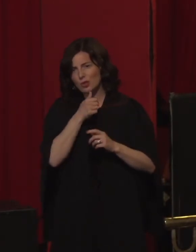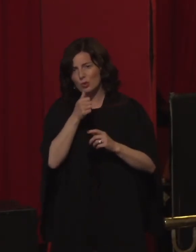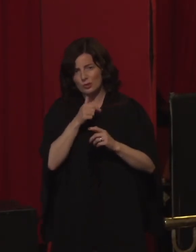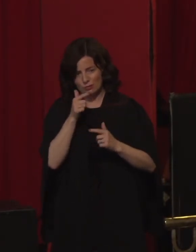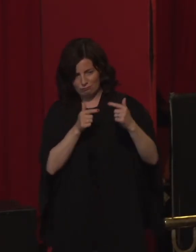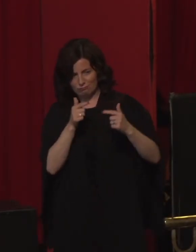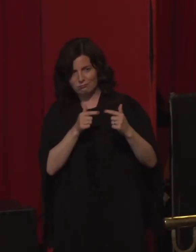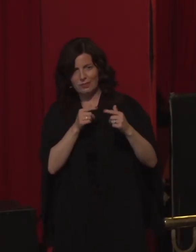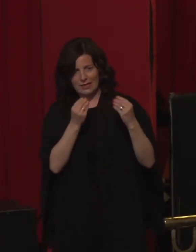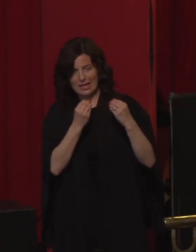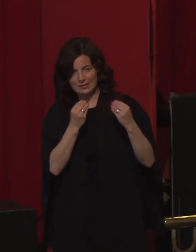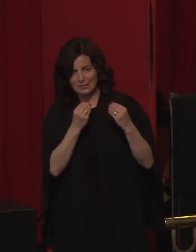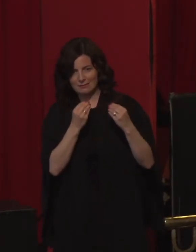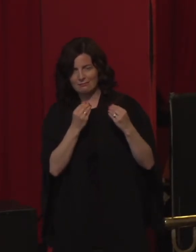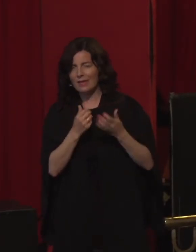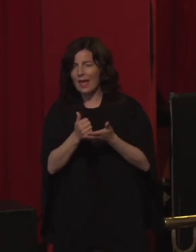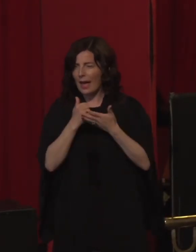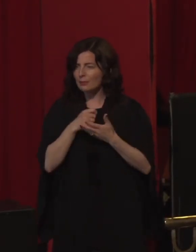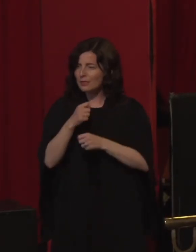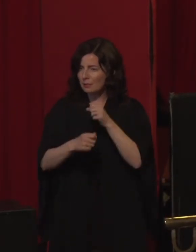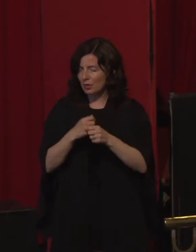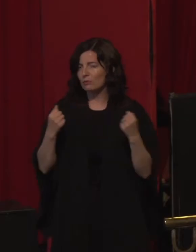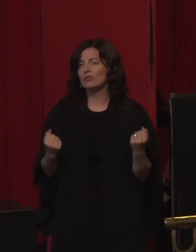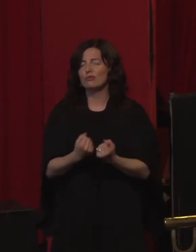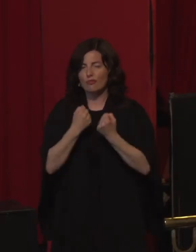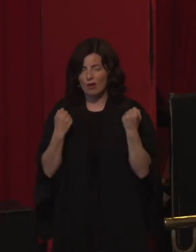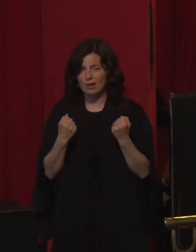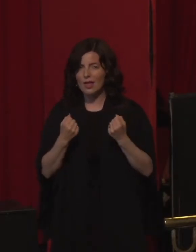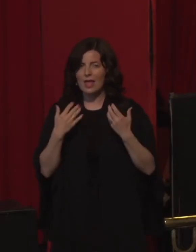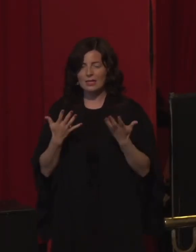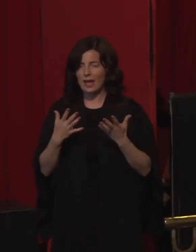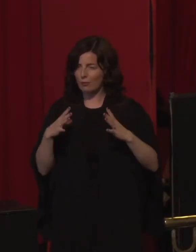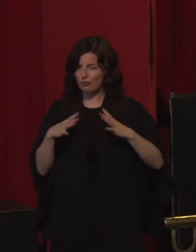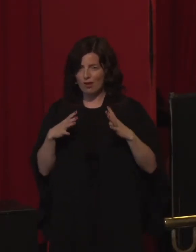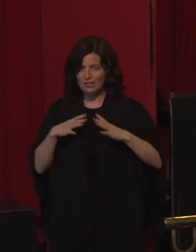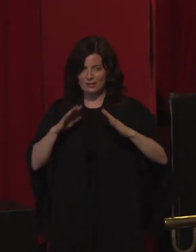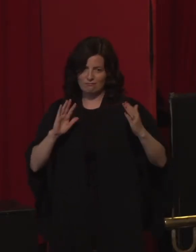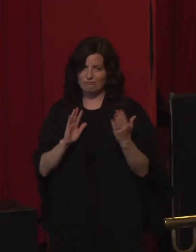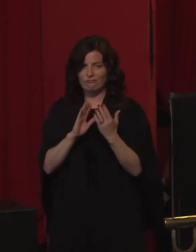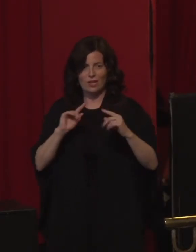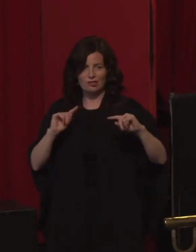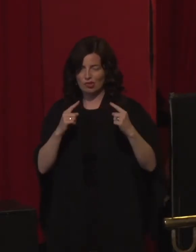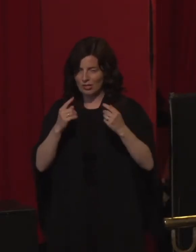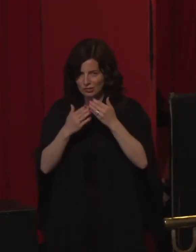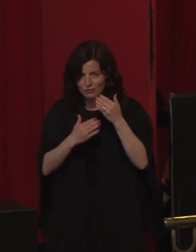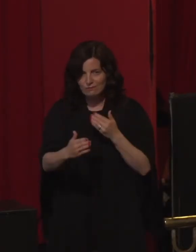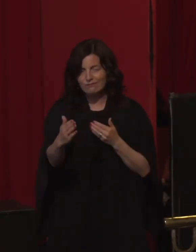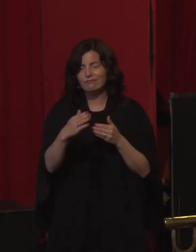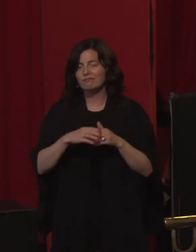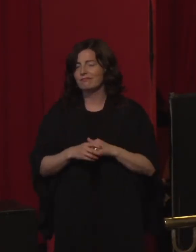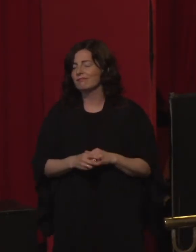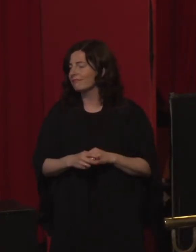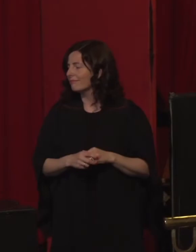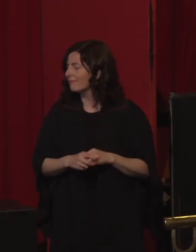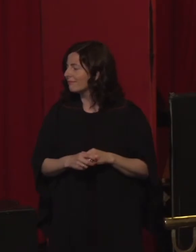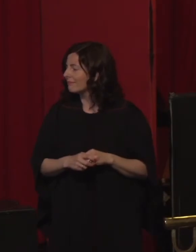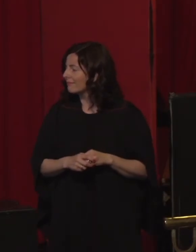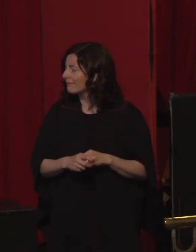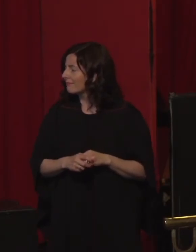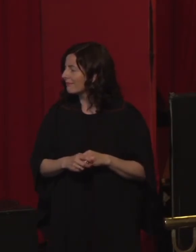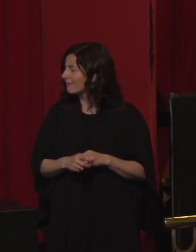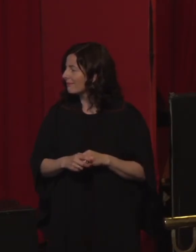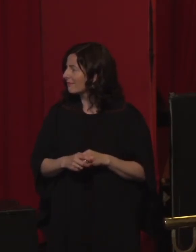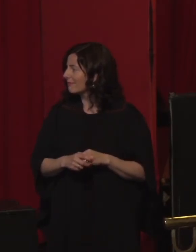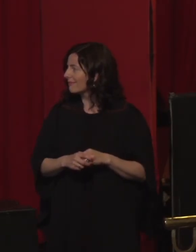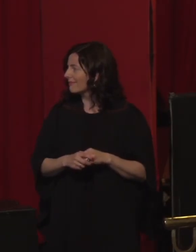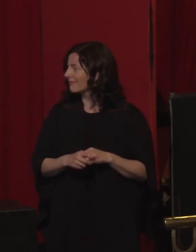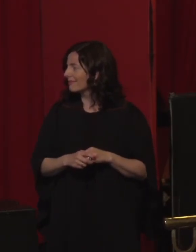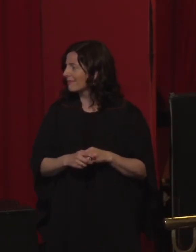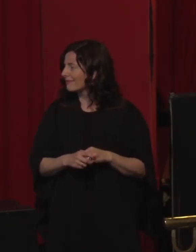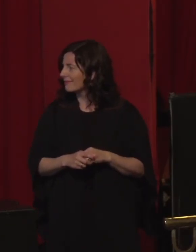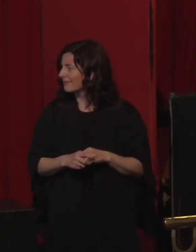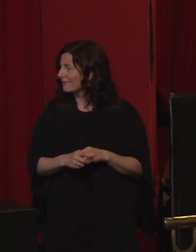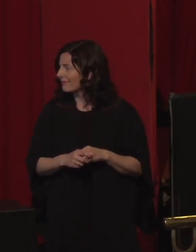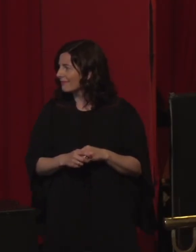experience only made us all stronger and we are now ready to any challenges we face going forward